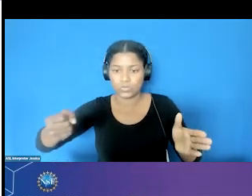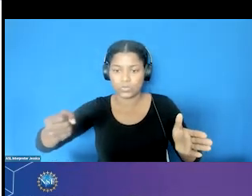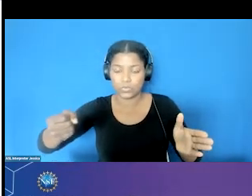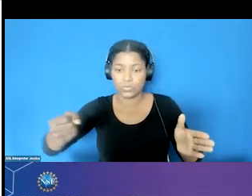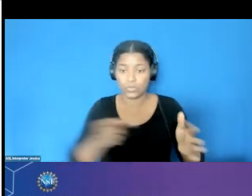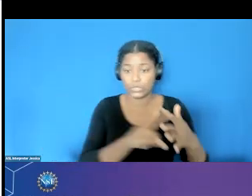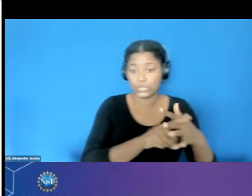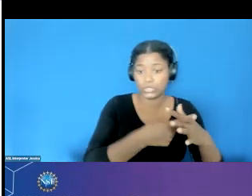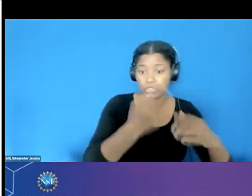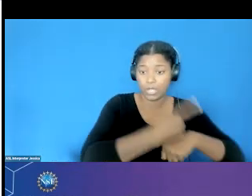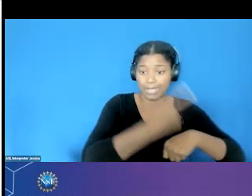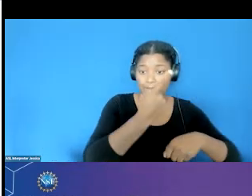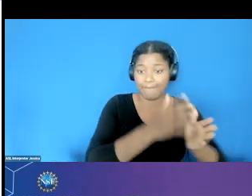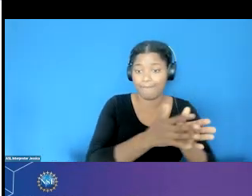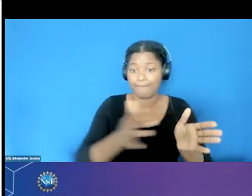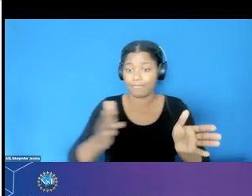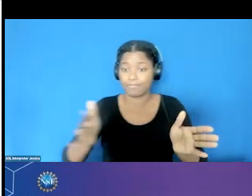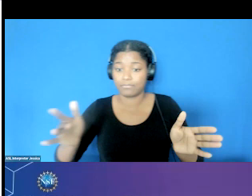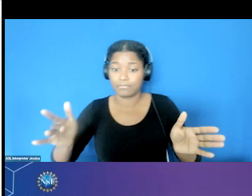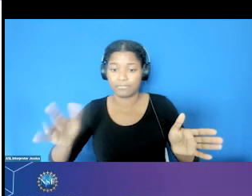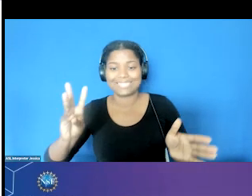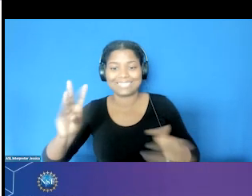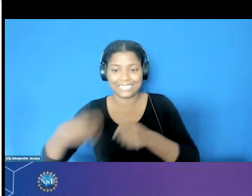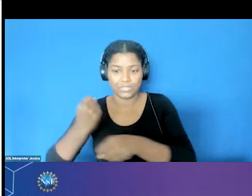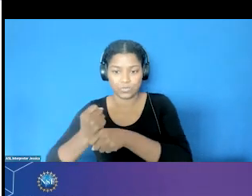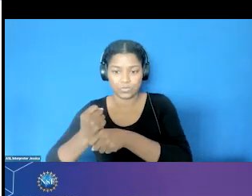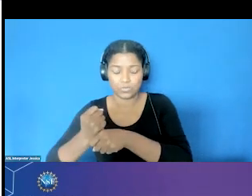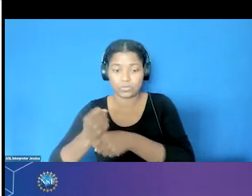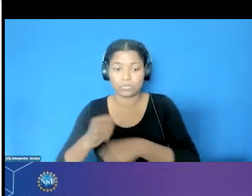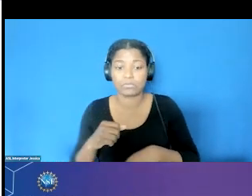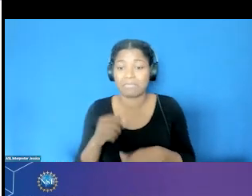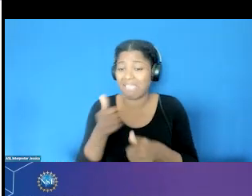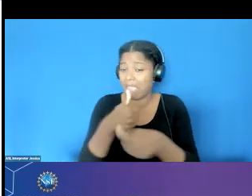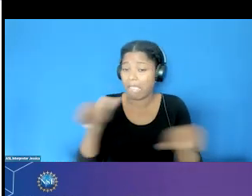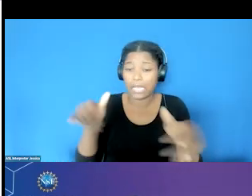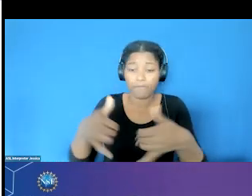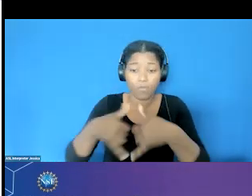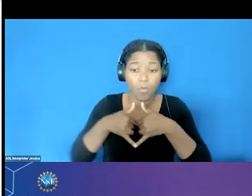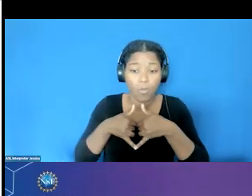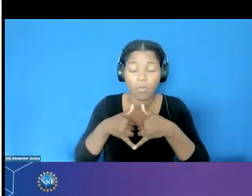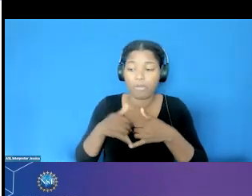that we originally issue that award. So that means any awards that we made,